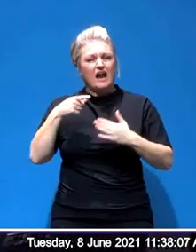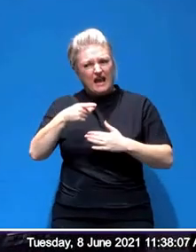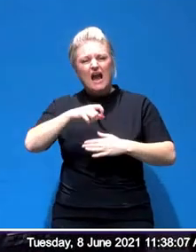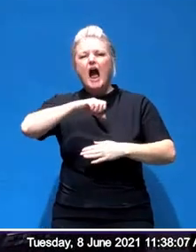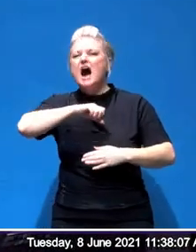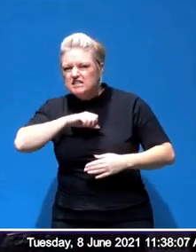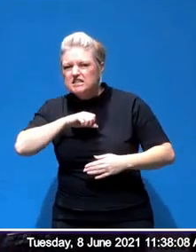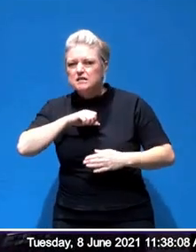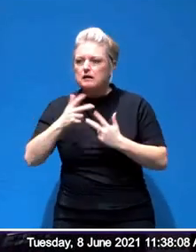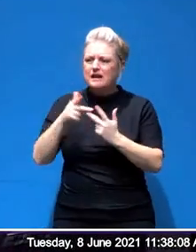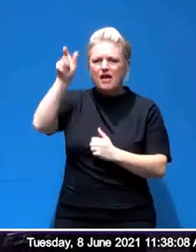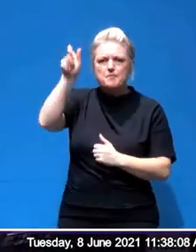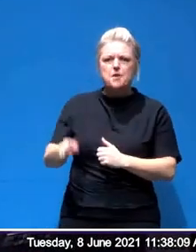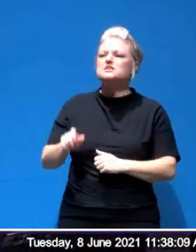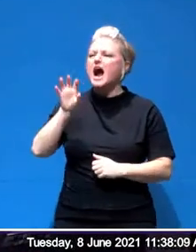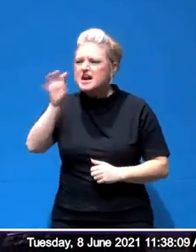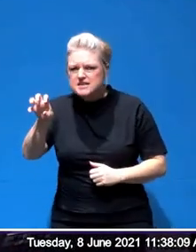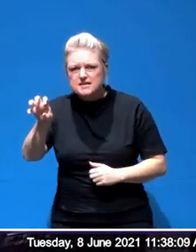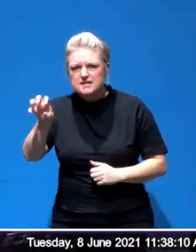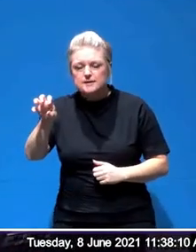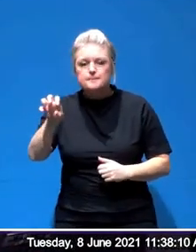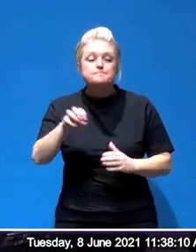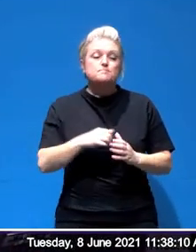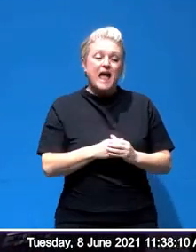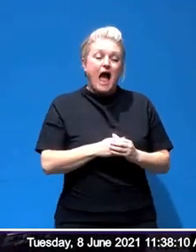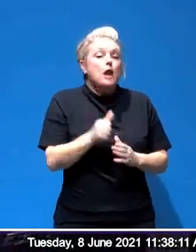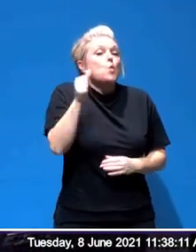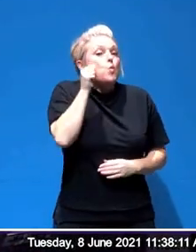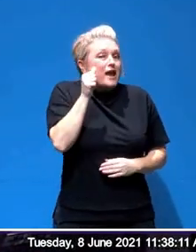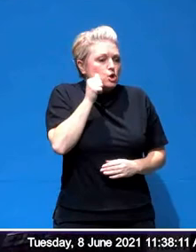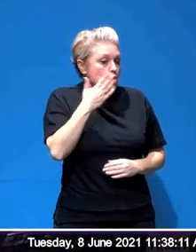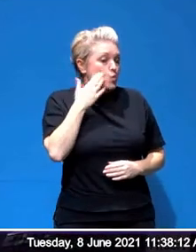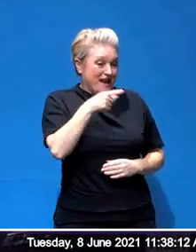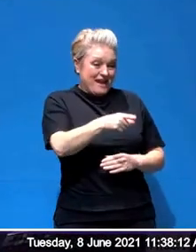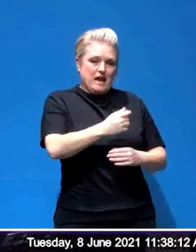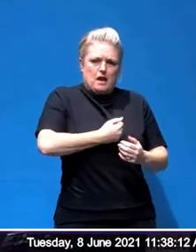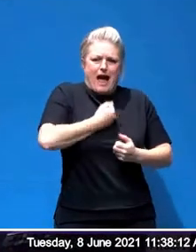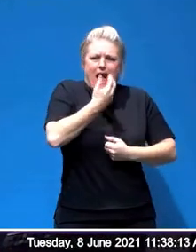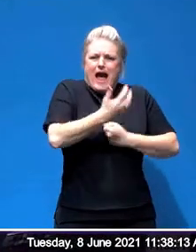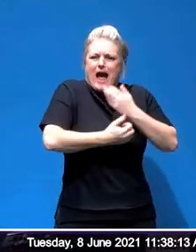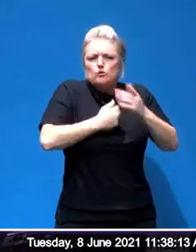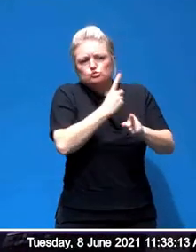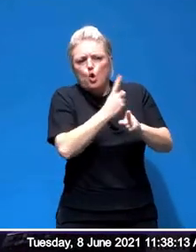talked about that stuff in the house, that he did become distressed, so we decided not to pursue that.